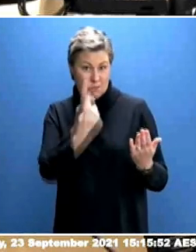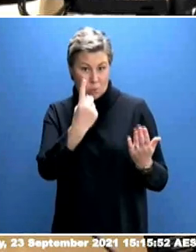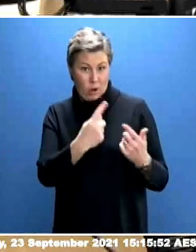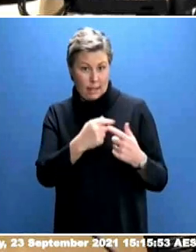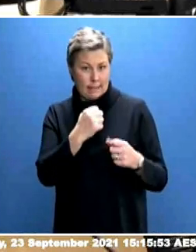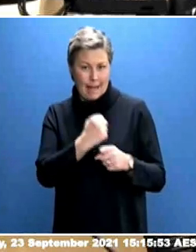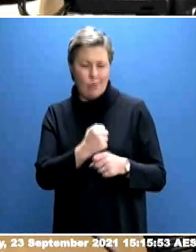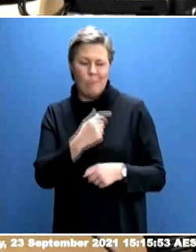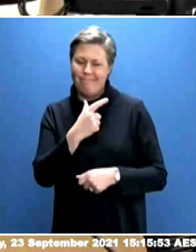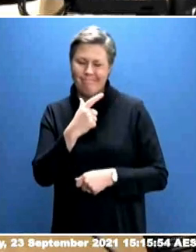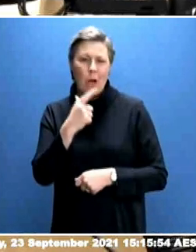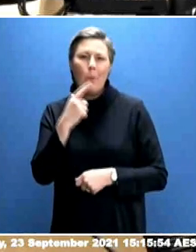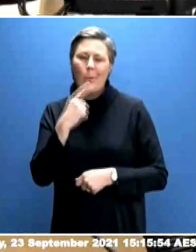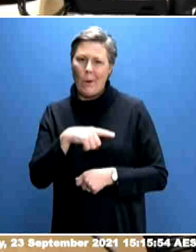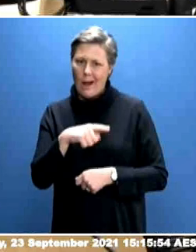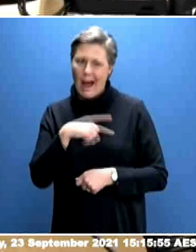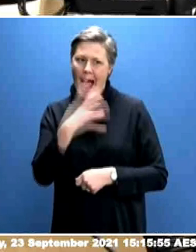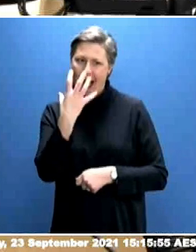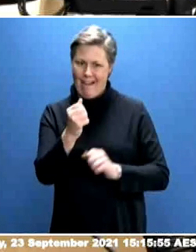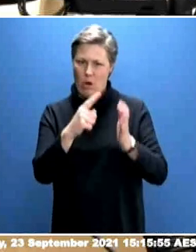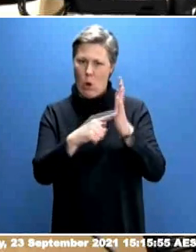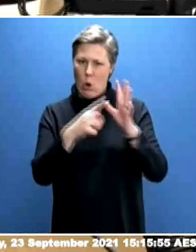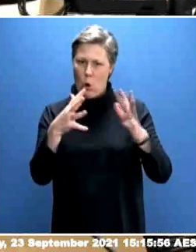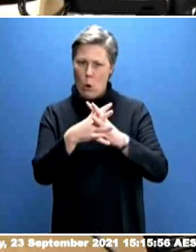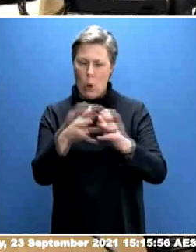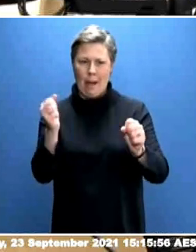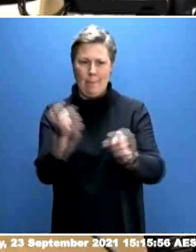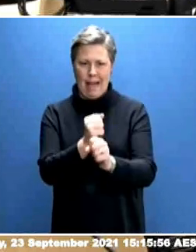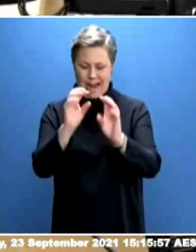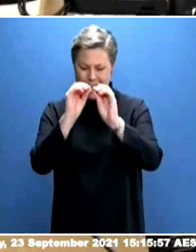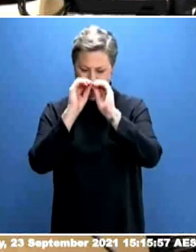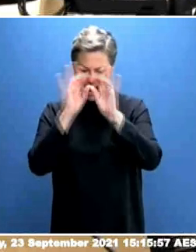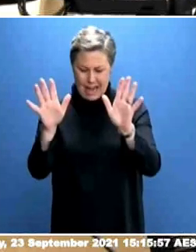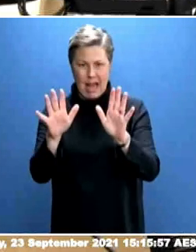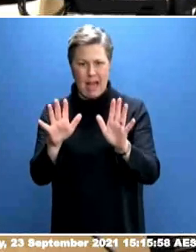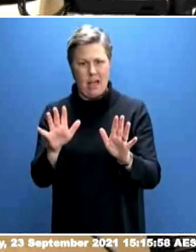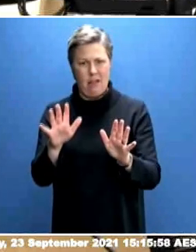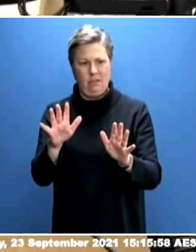of why enshrining in legislation the eligibility criteria is important